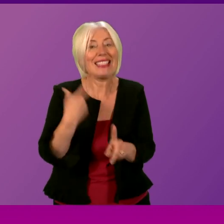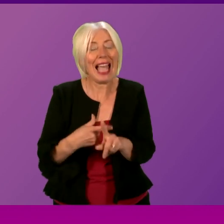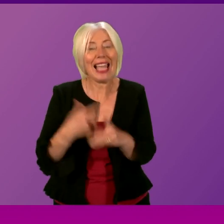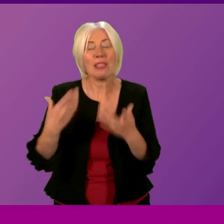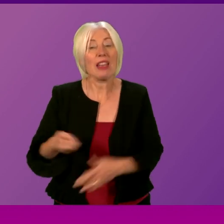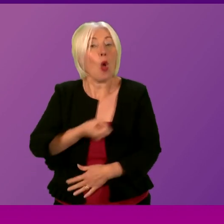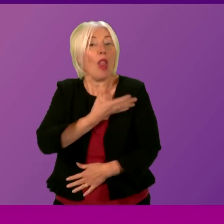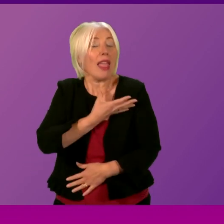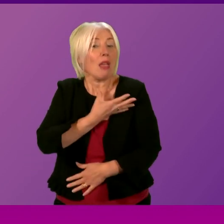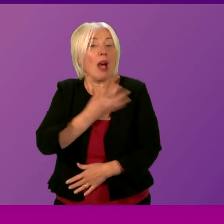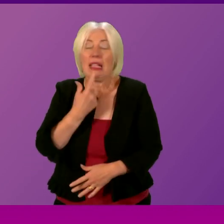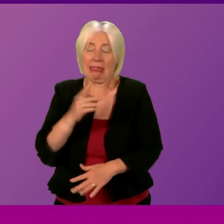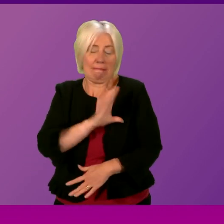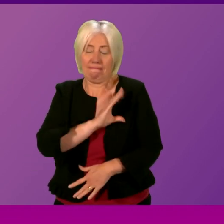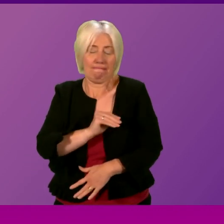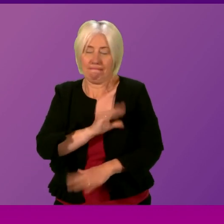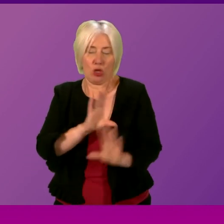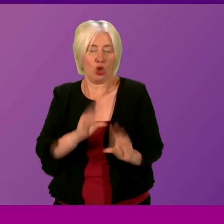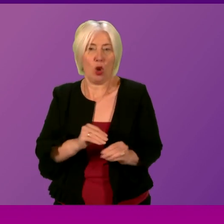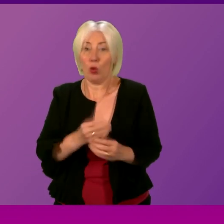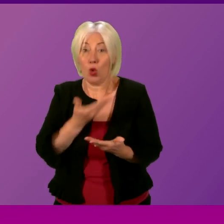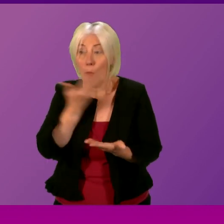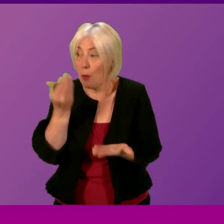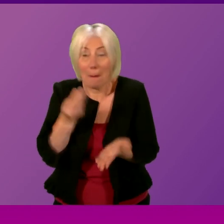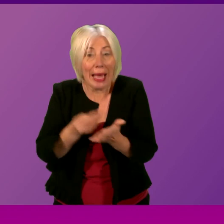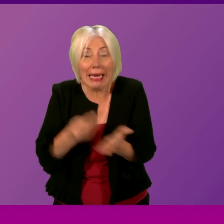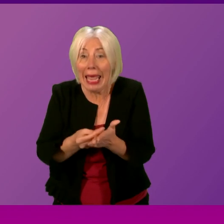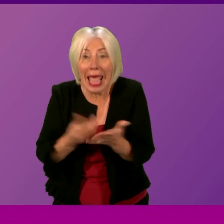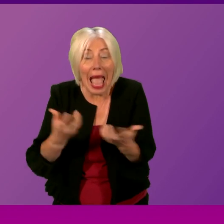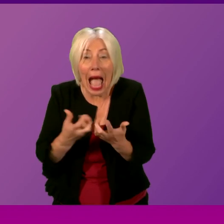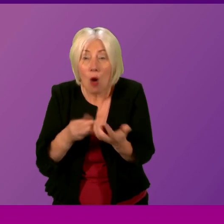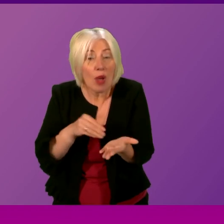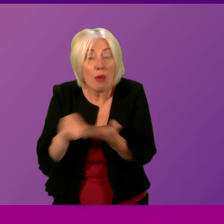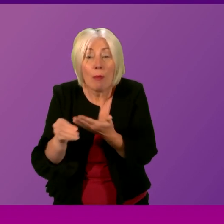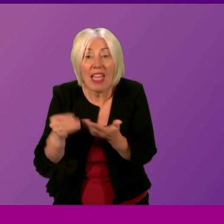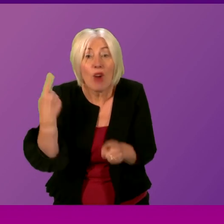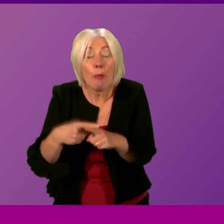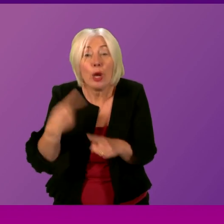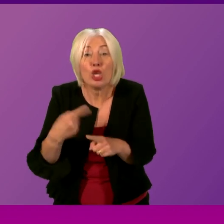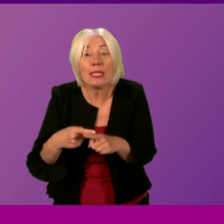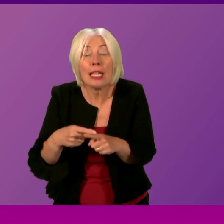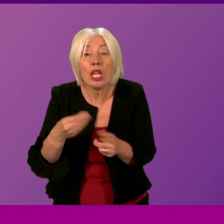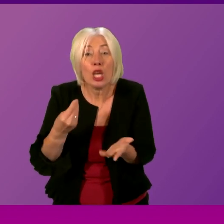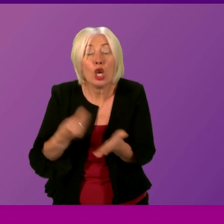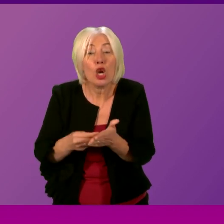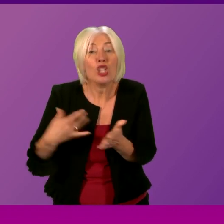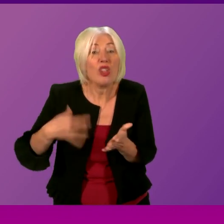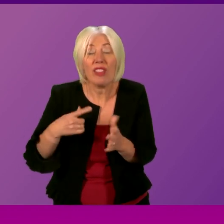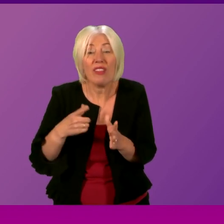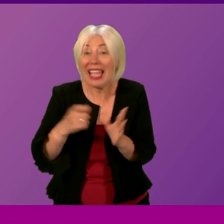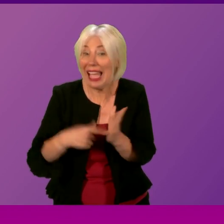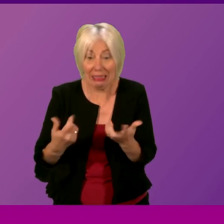so there are no more funds to pay for an emergency cost of living act. There is a